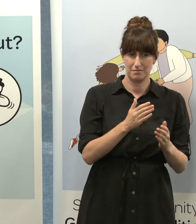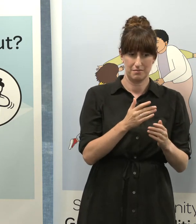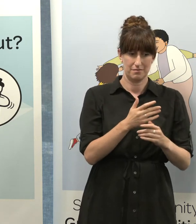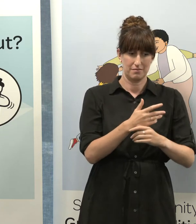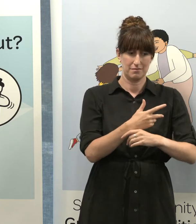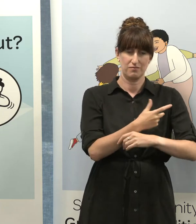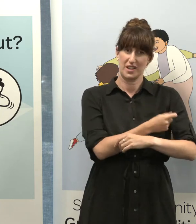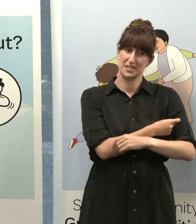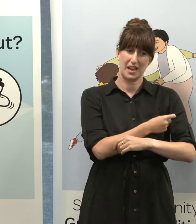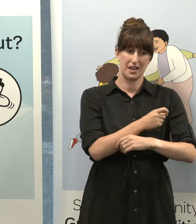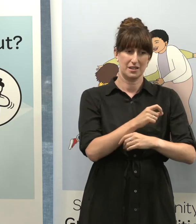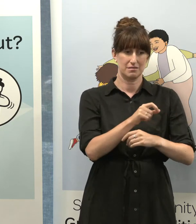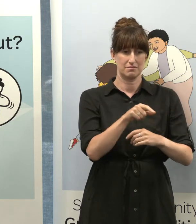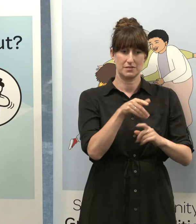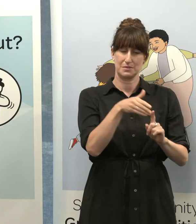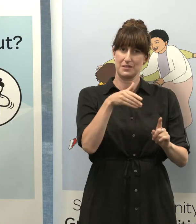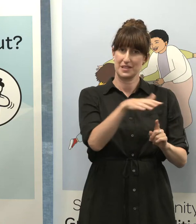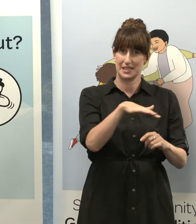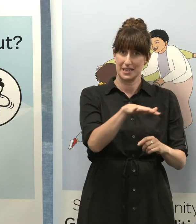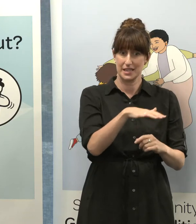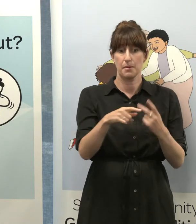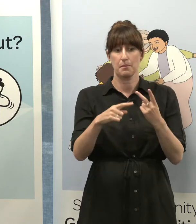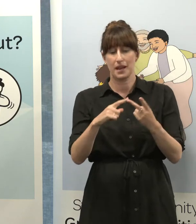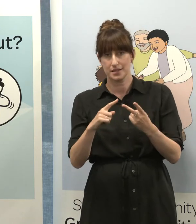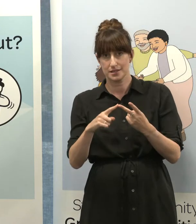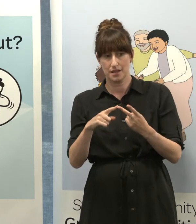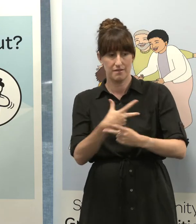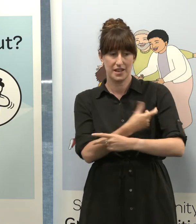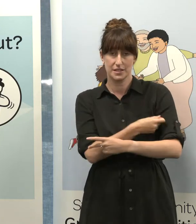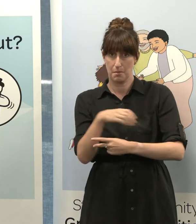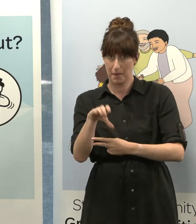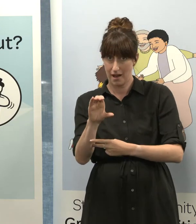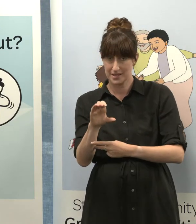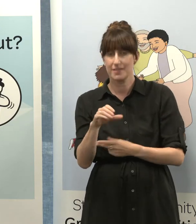mandate and the use of COVID vaccination certificates have